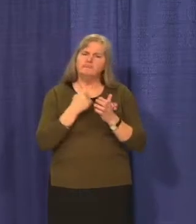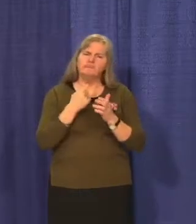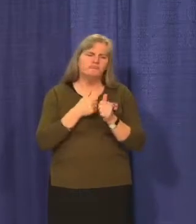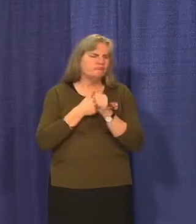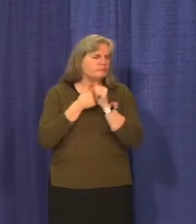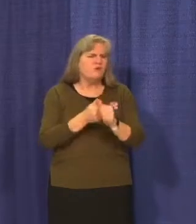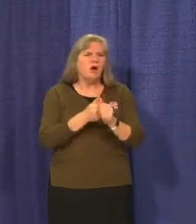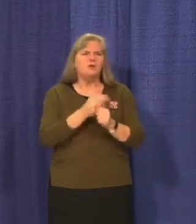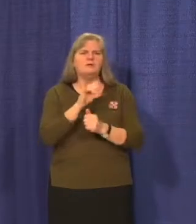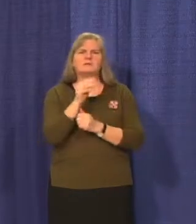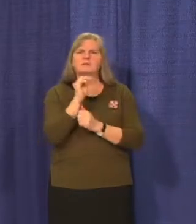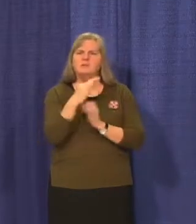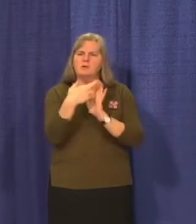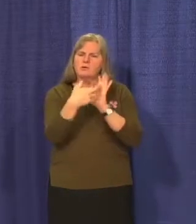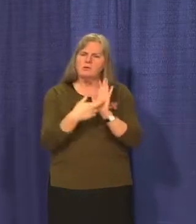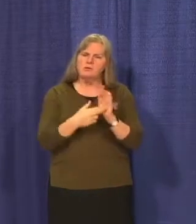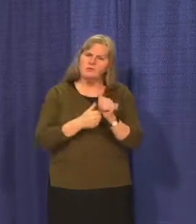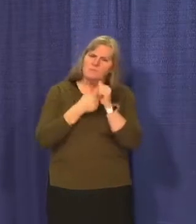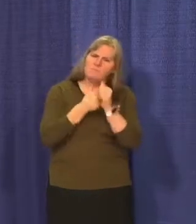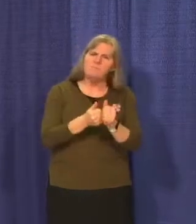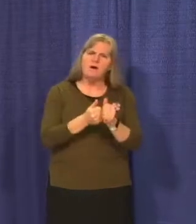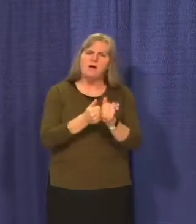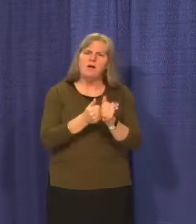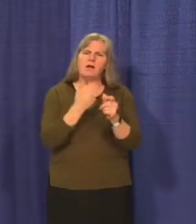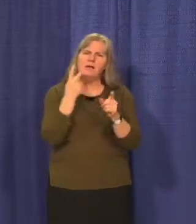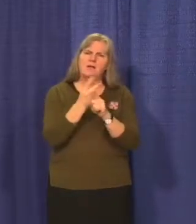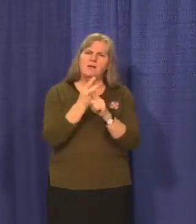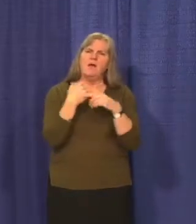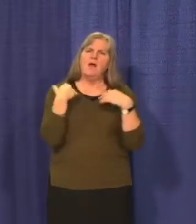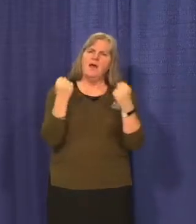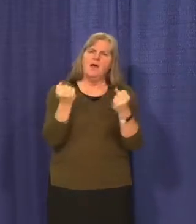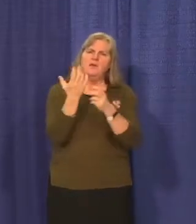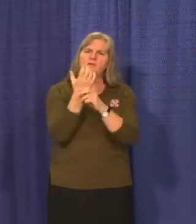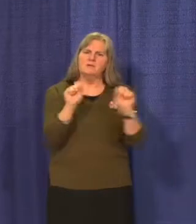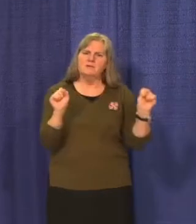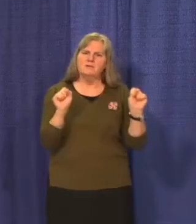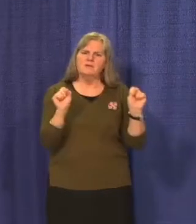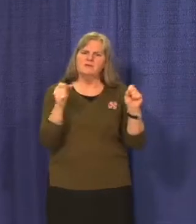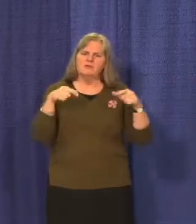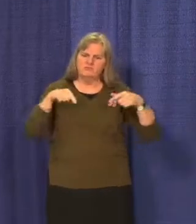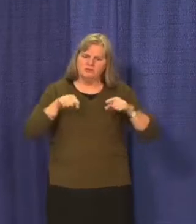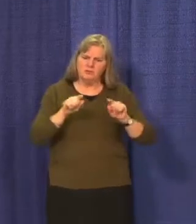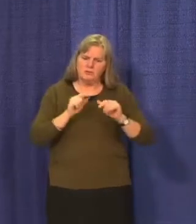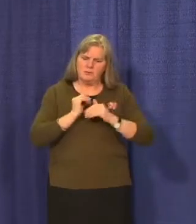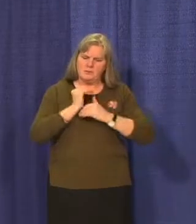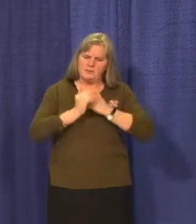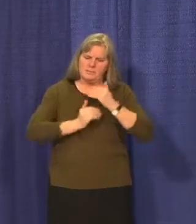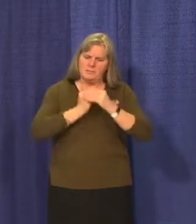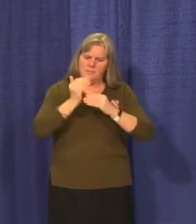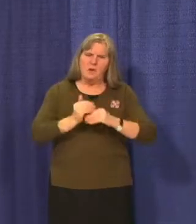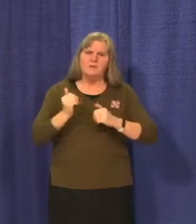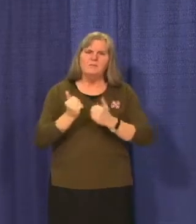emergency measures under CEMA to keep our communities healthy and safe as we carry on our vaccine